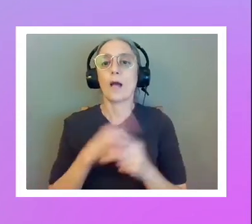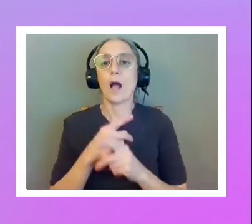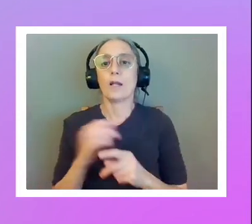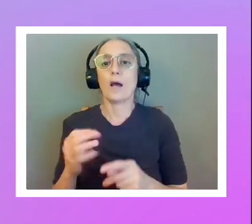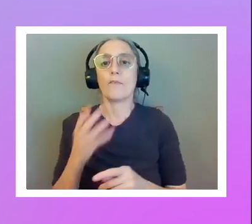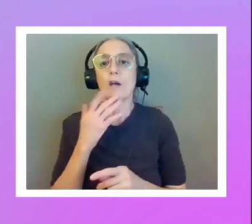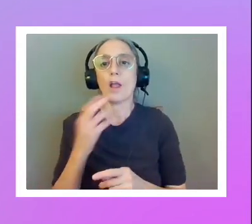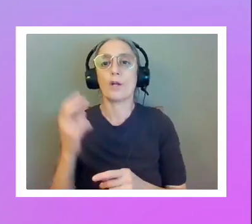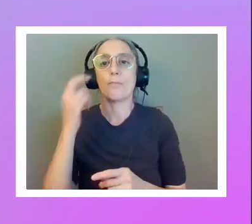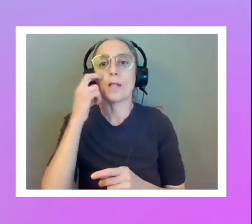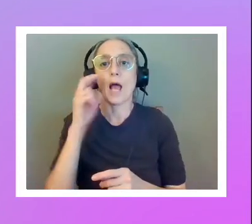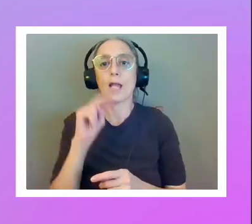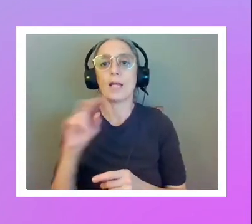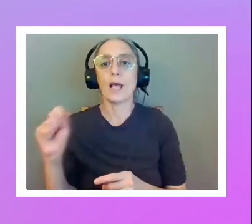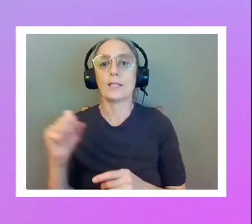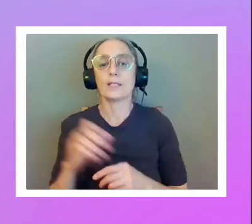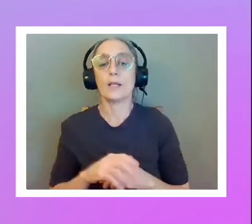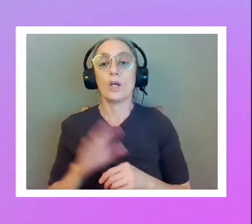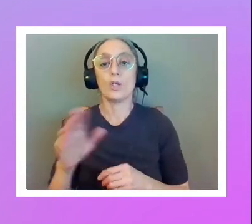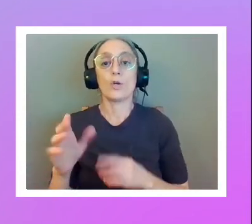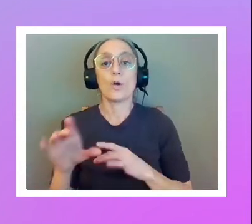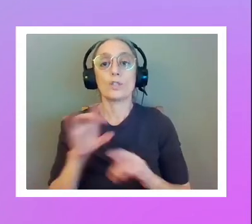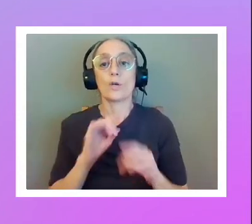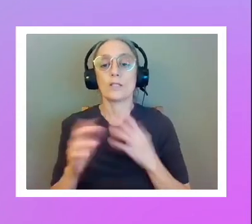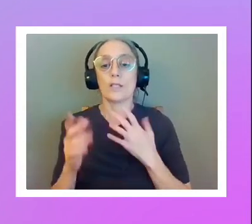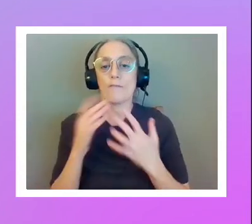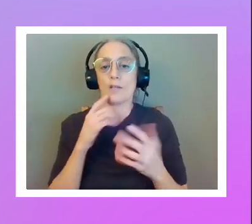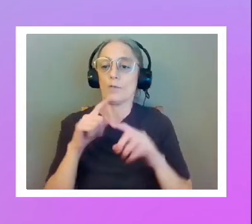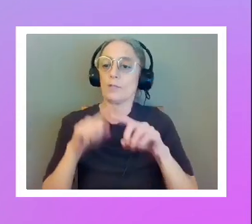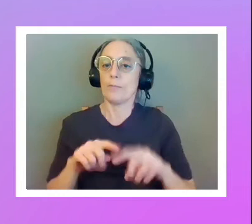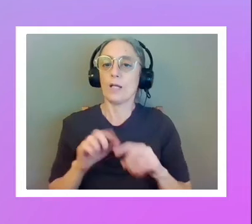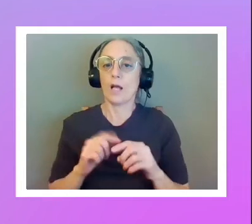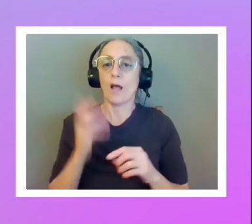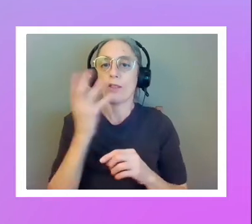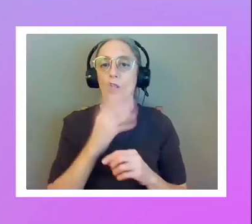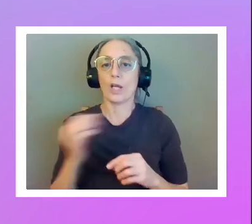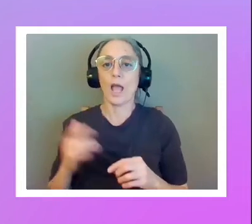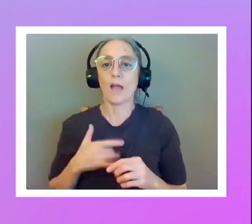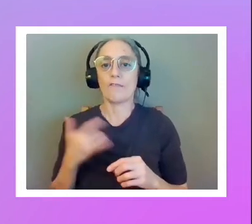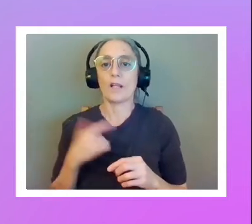Your choice of colors will depend on the look and feel of your brand's visual identity.